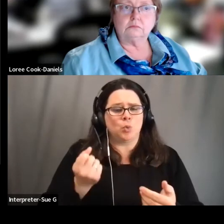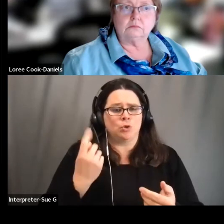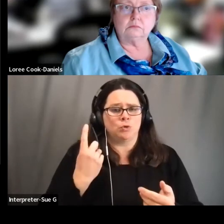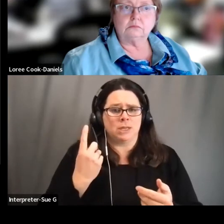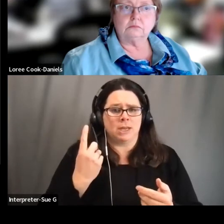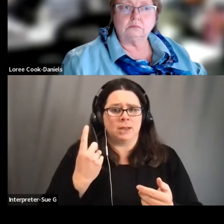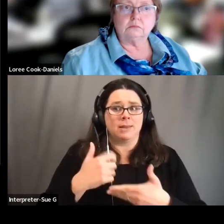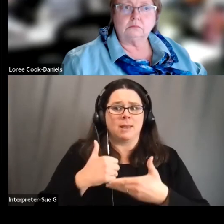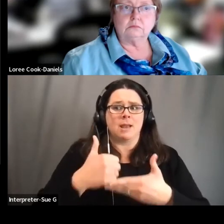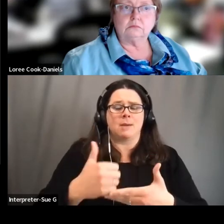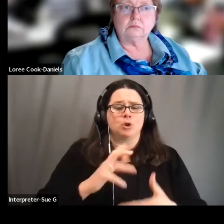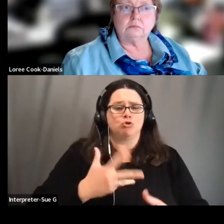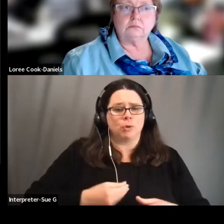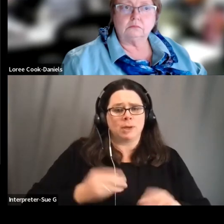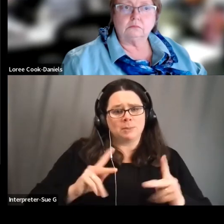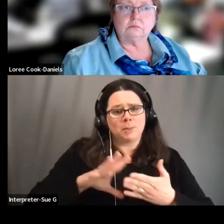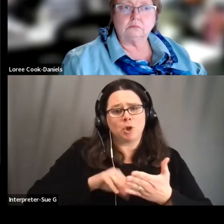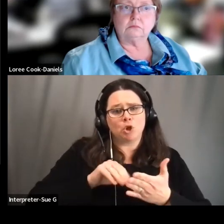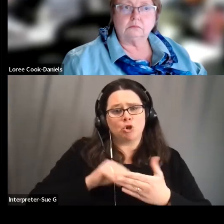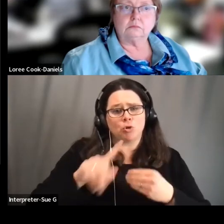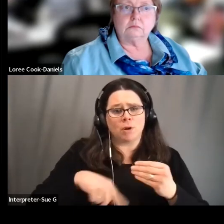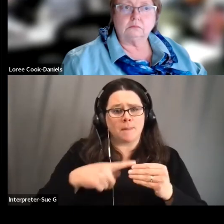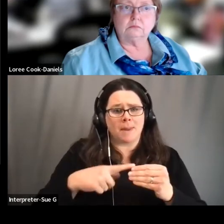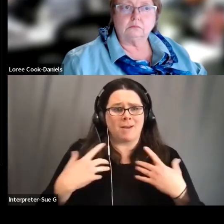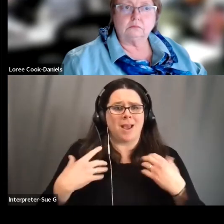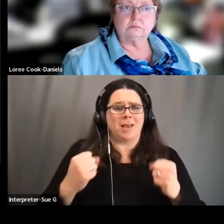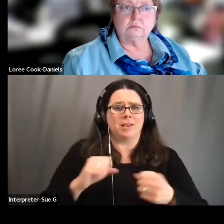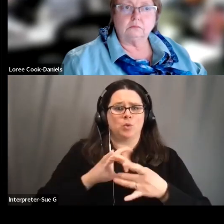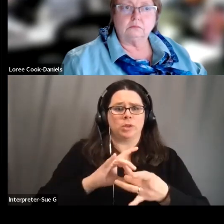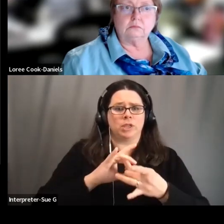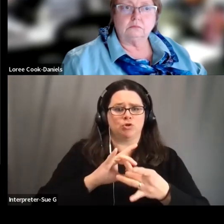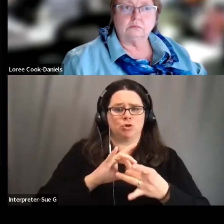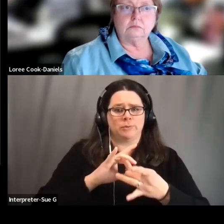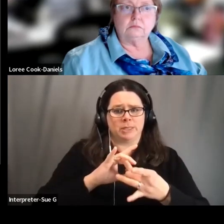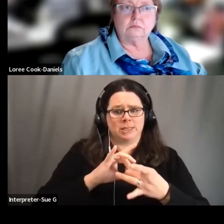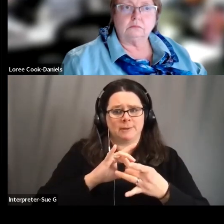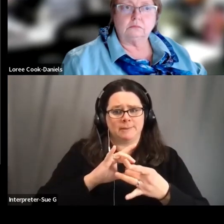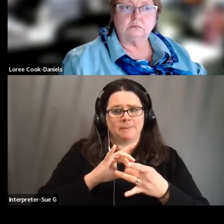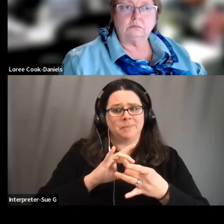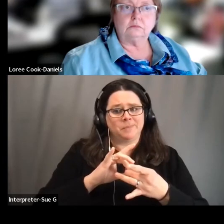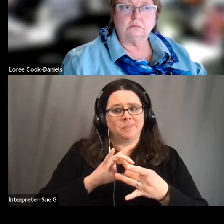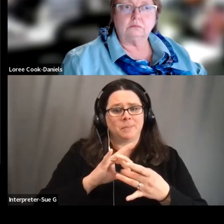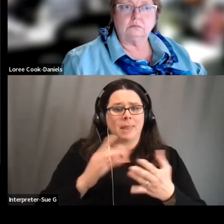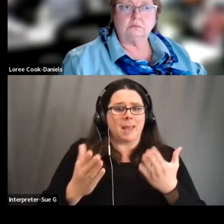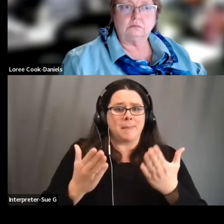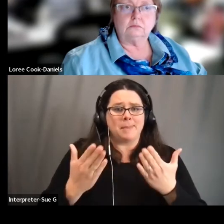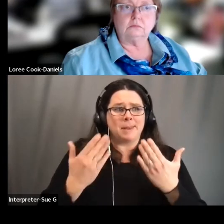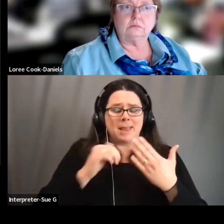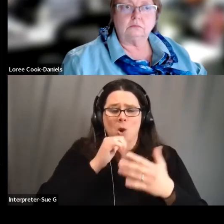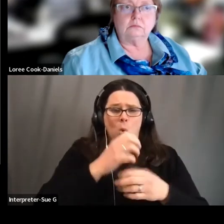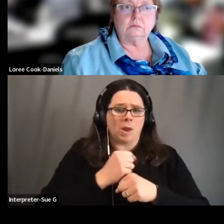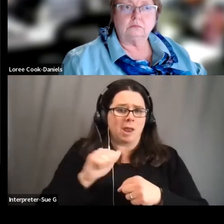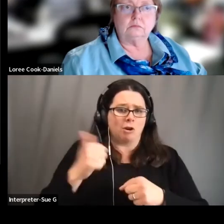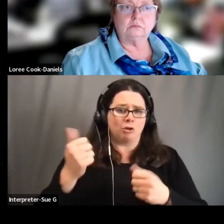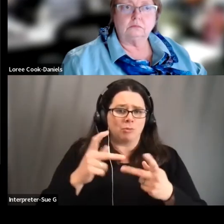that help trans folks learn about healthy relationships in ways that they may not be getting elsewhere.